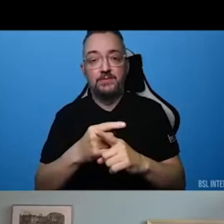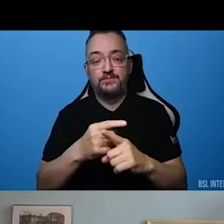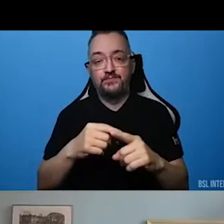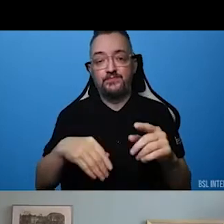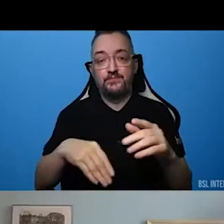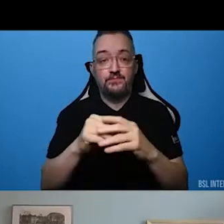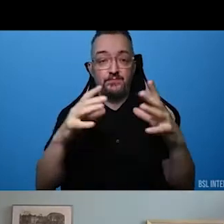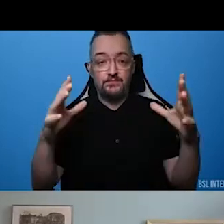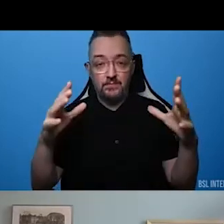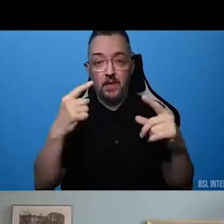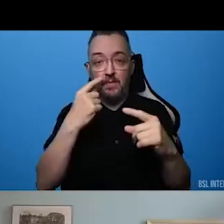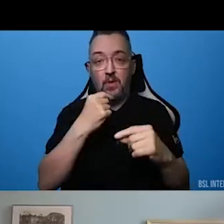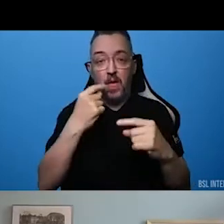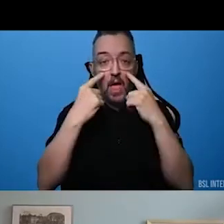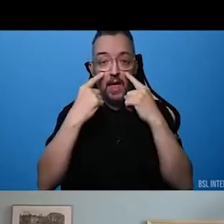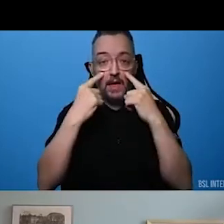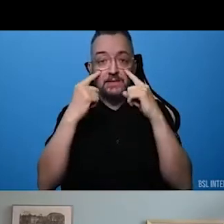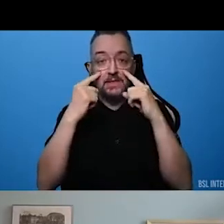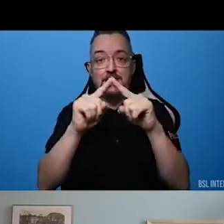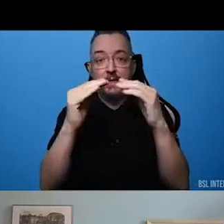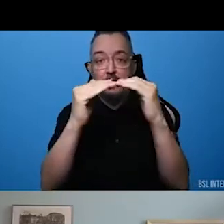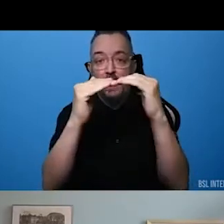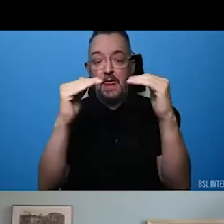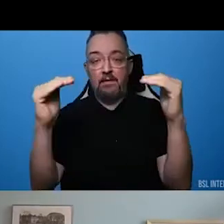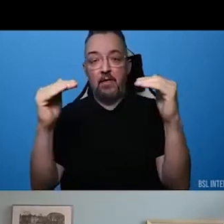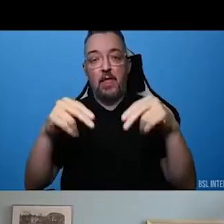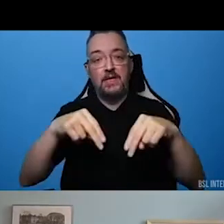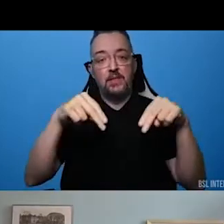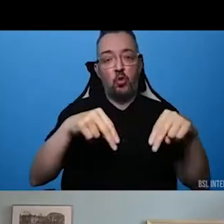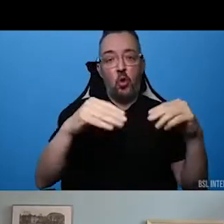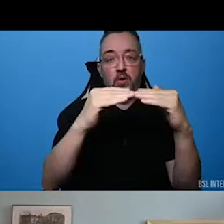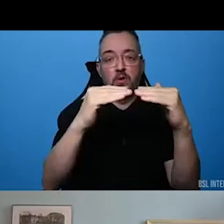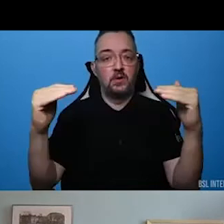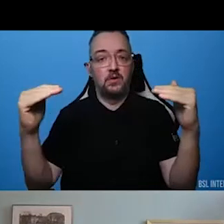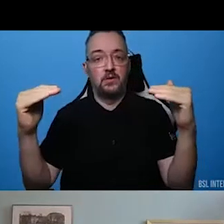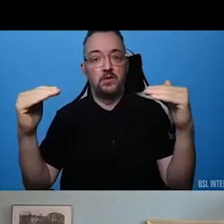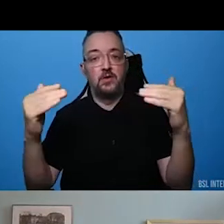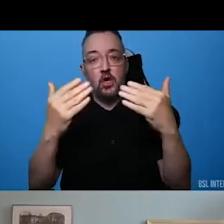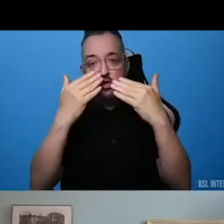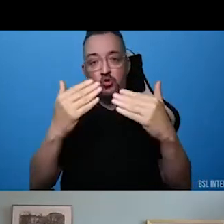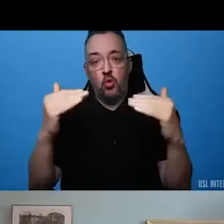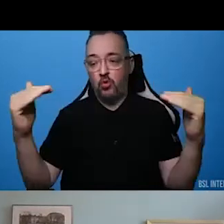the boy's eyes are on the same level as the lap dog symbolizing fidelity.